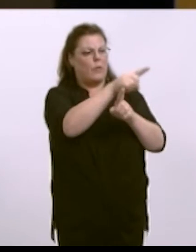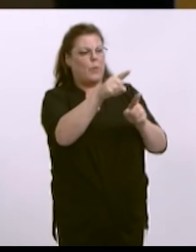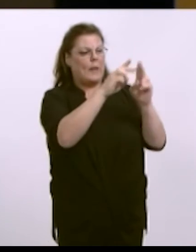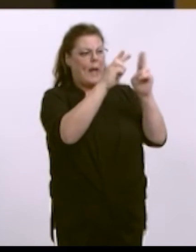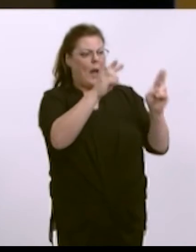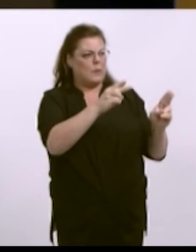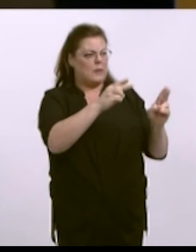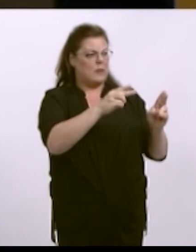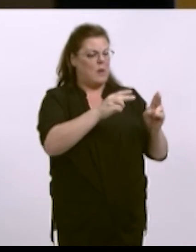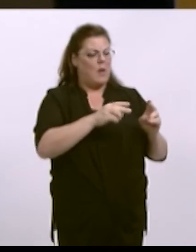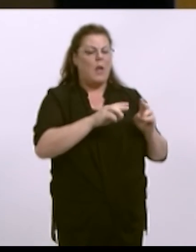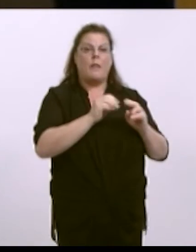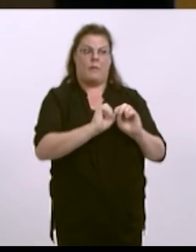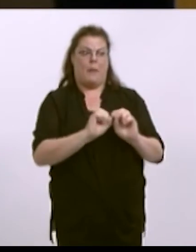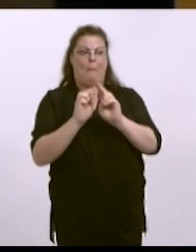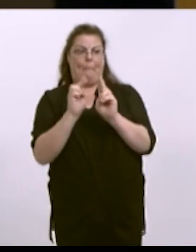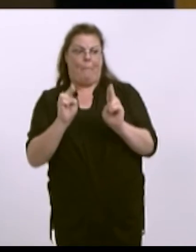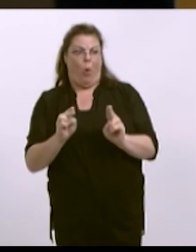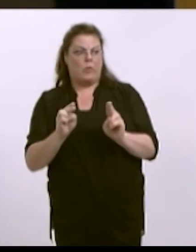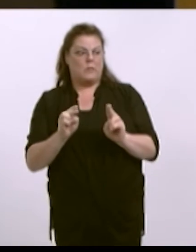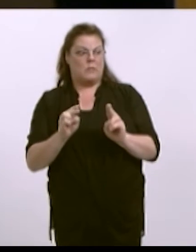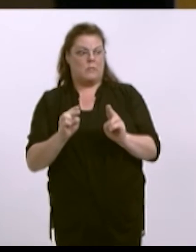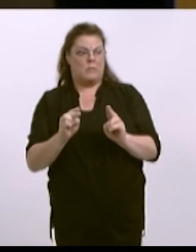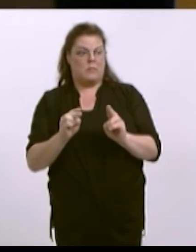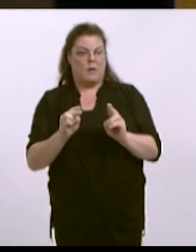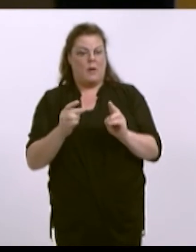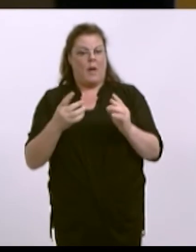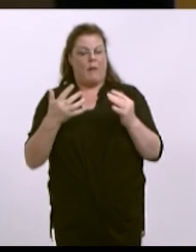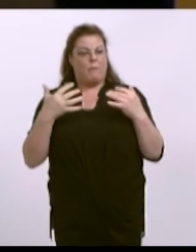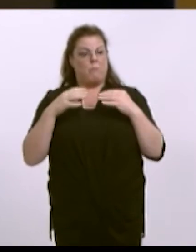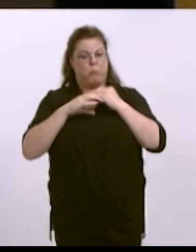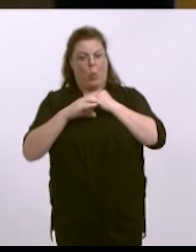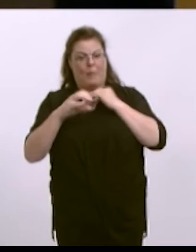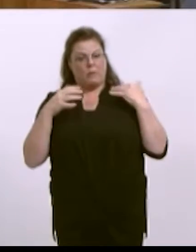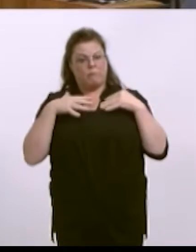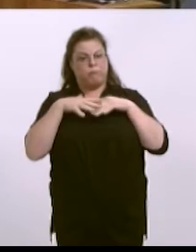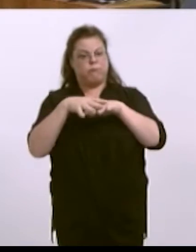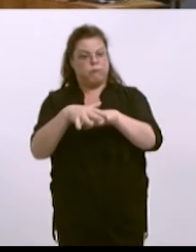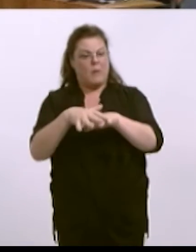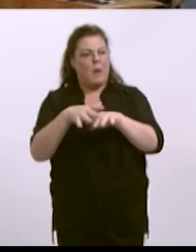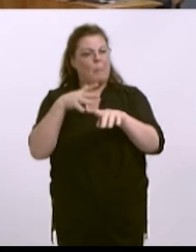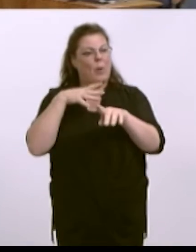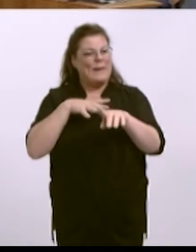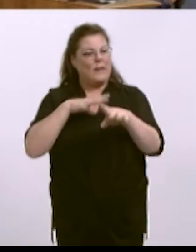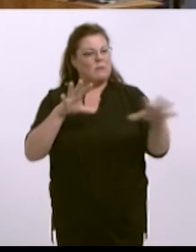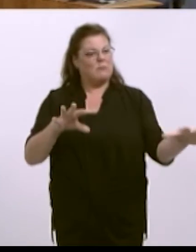box at the end of the street to actually have the fibre all the way to their homes as well, if thatís what they require? Carwyn Jones: Well, itís interesting, in